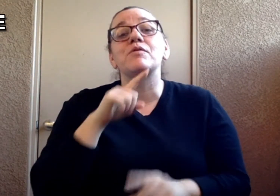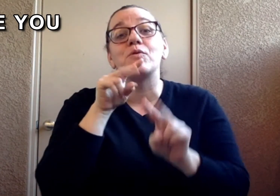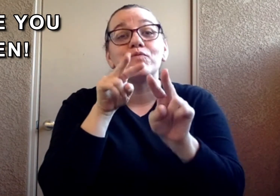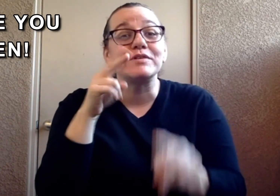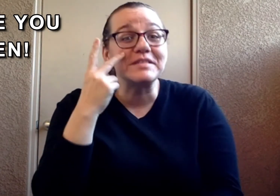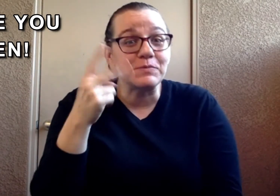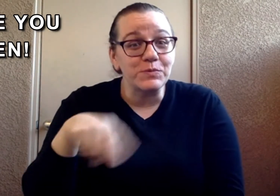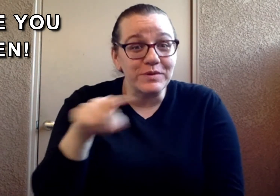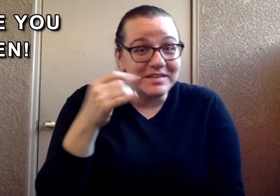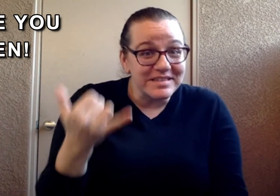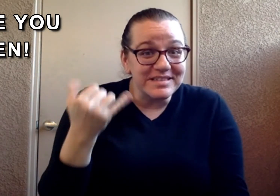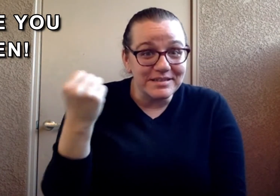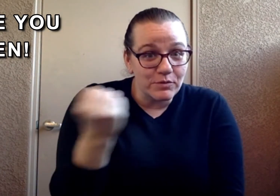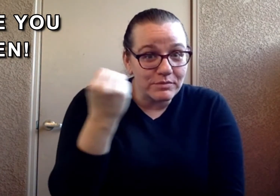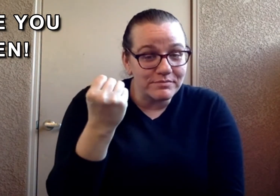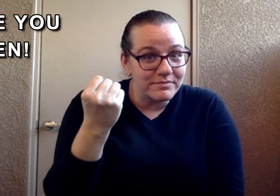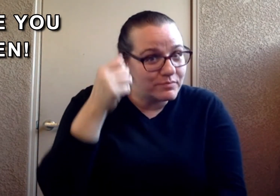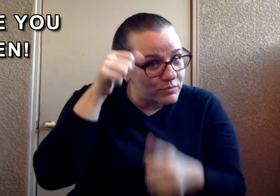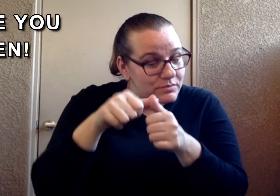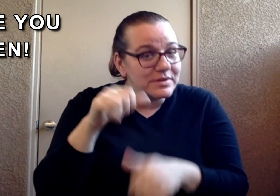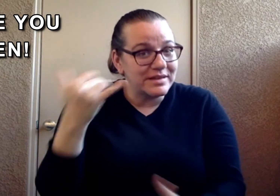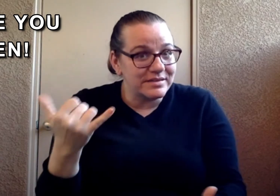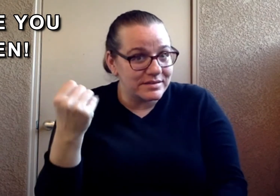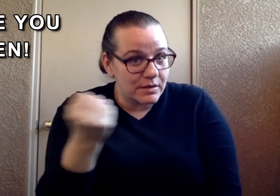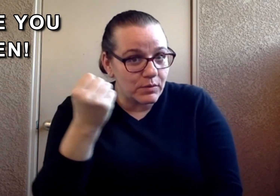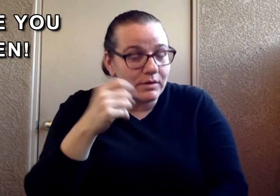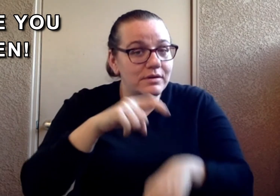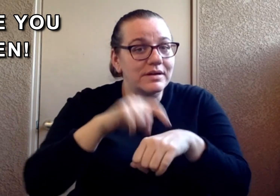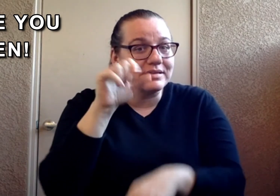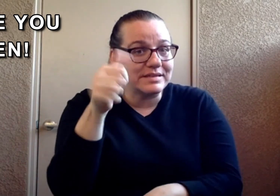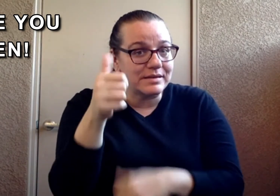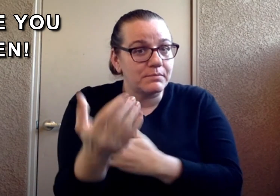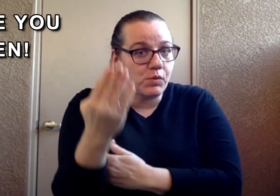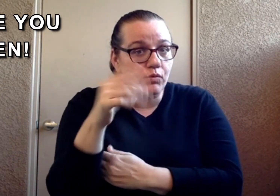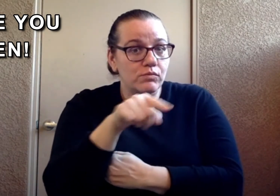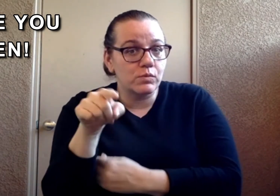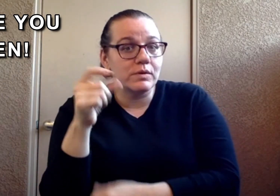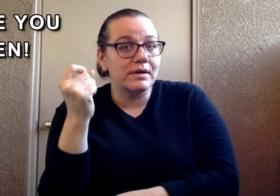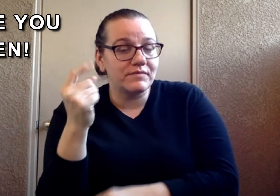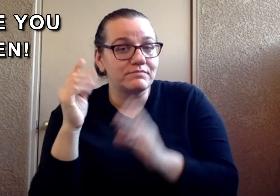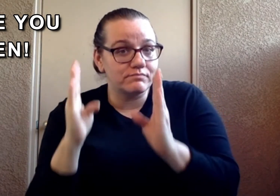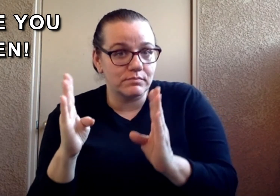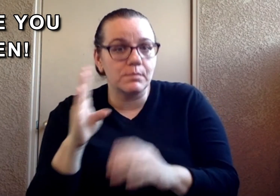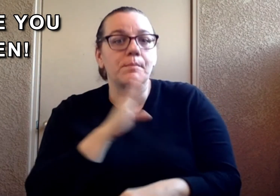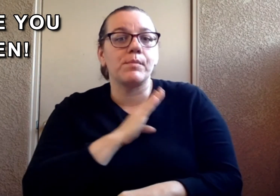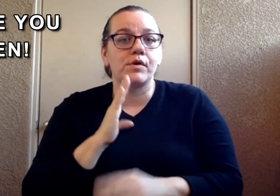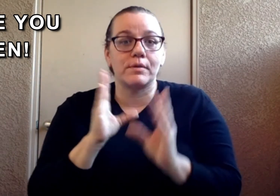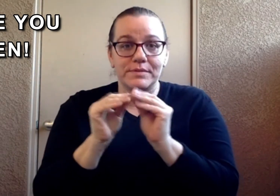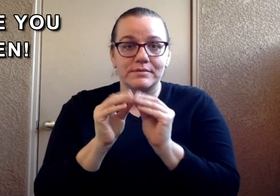See you this Saturday. Remember, this Saturday at 10 am to 11 am for Board Meeting,